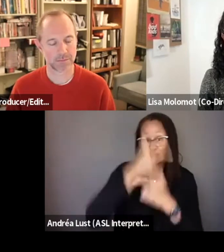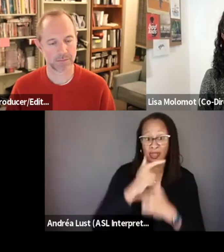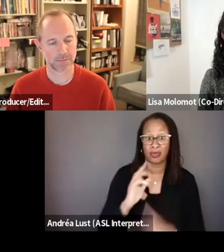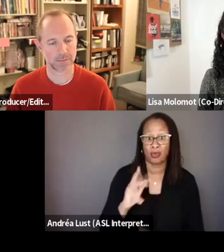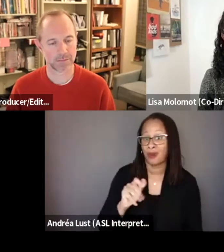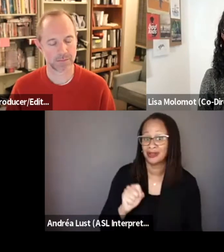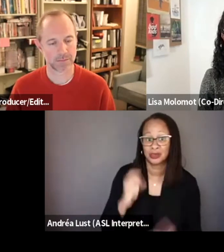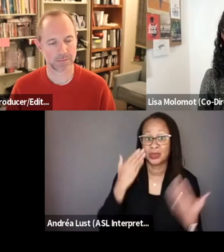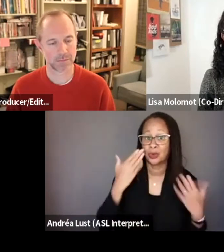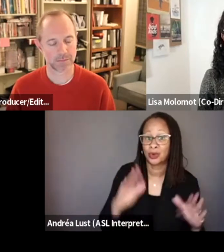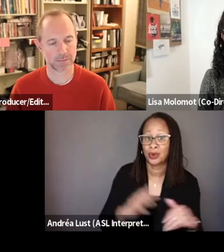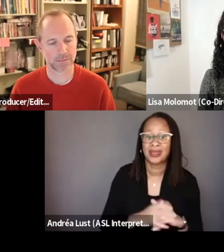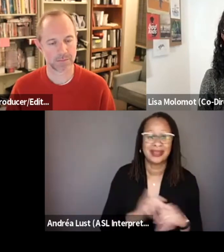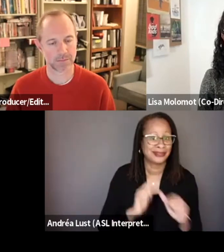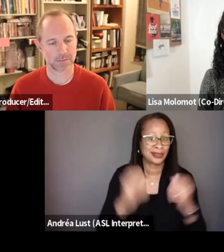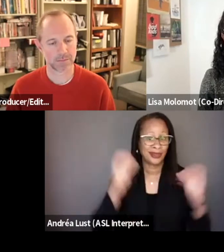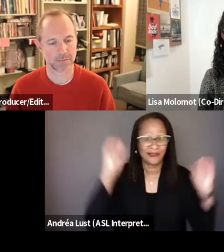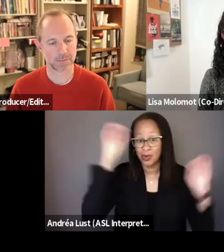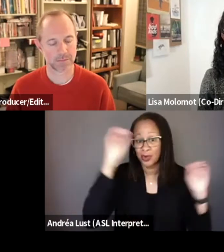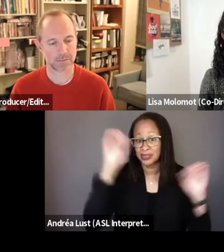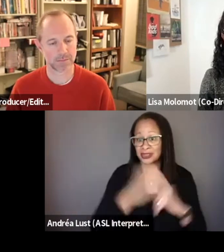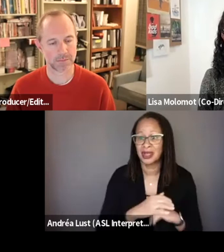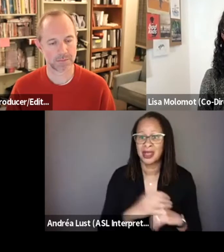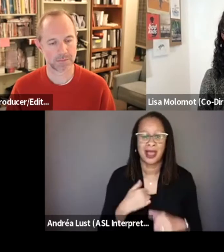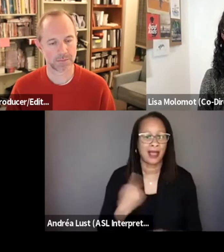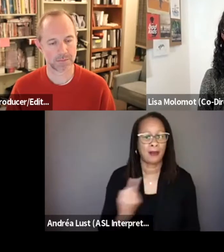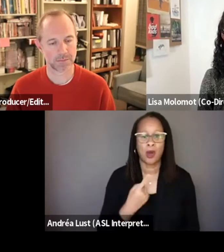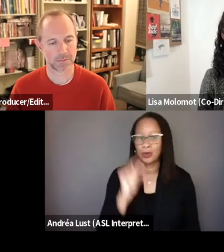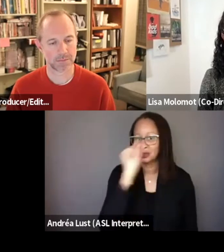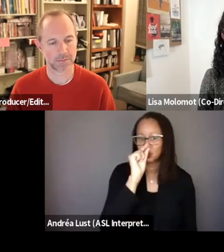but I am always in Google searching, searching,